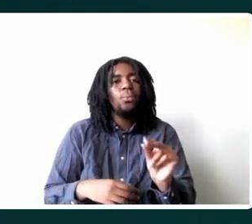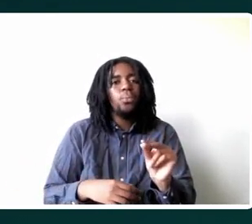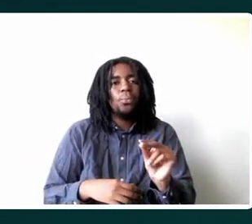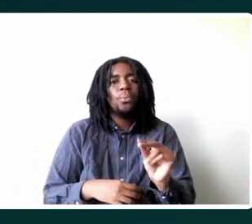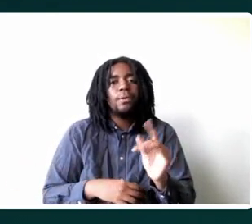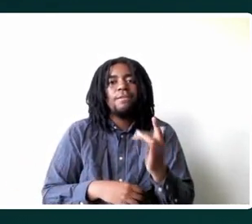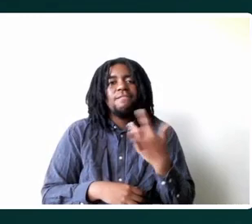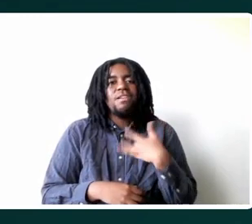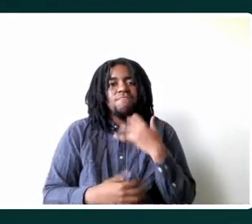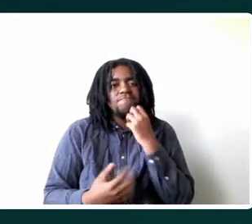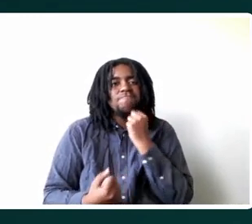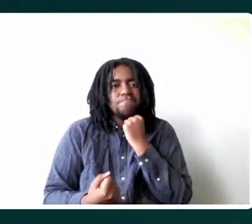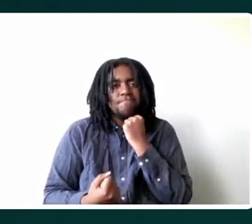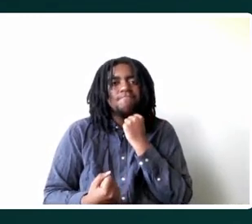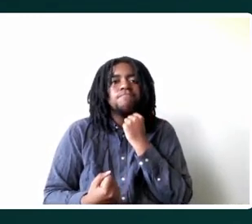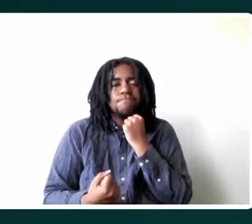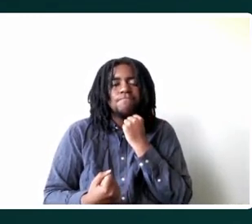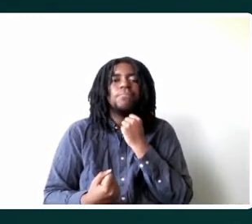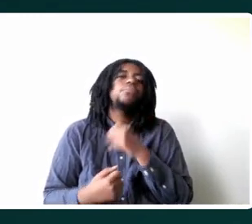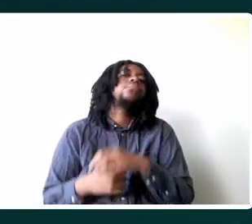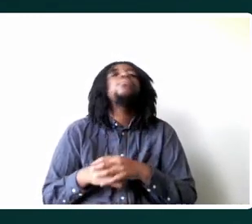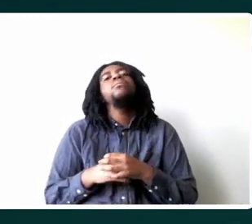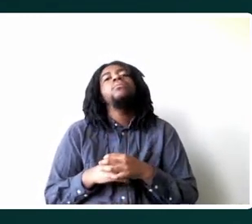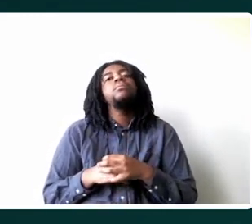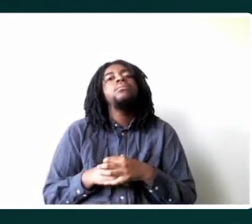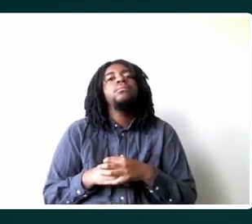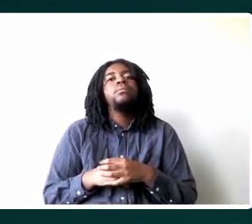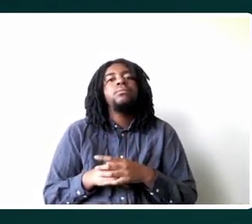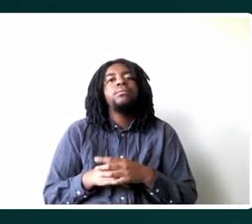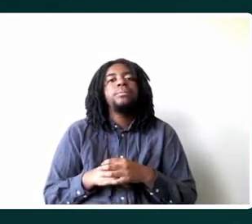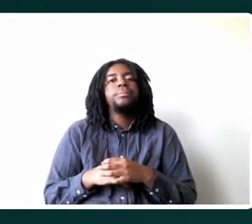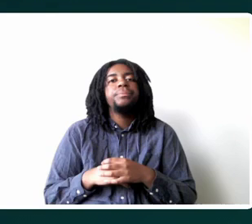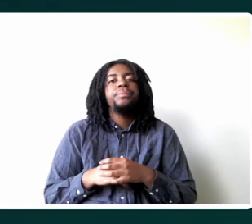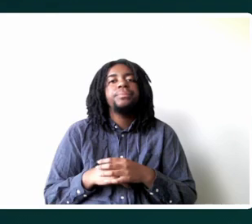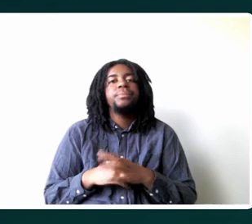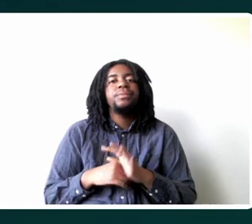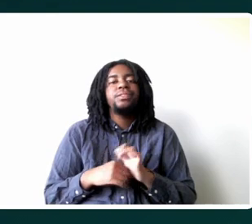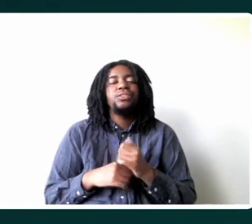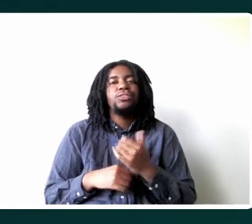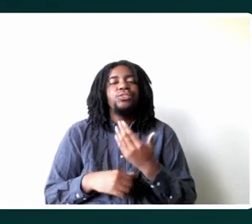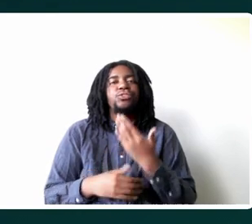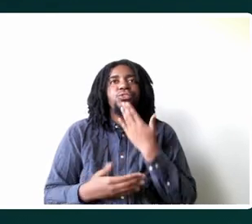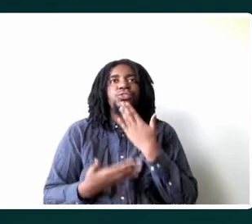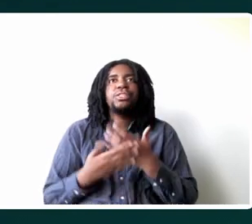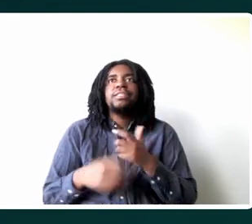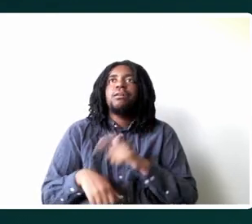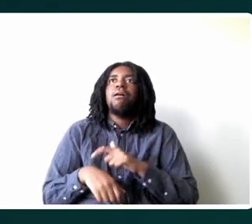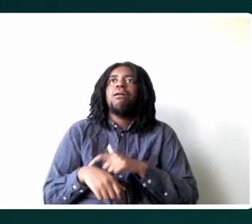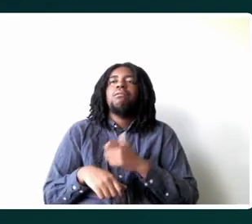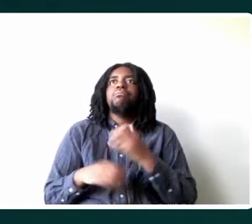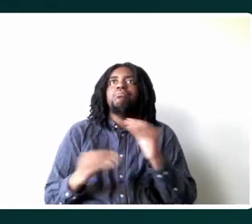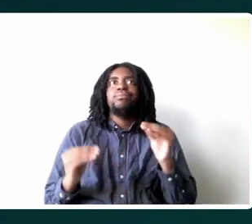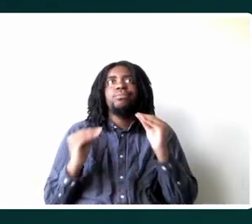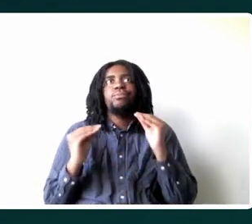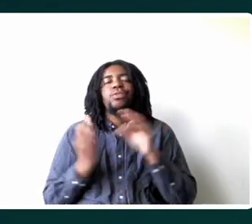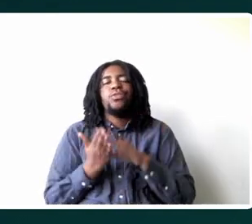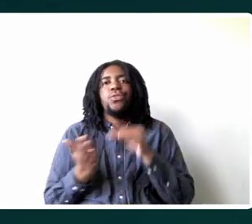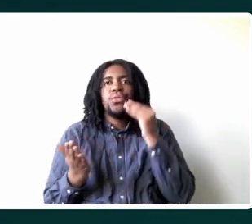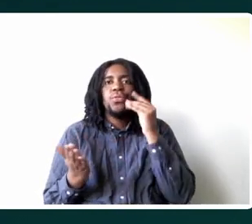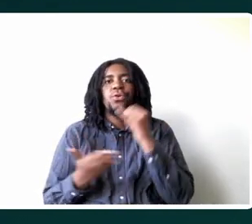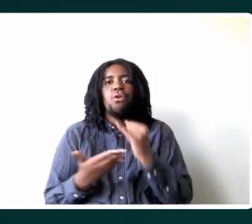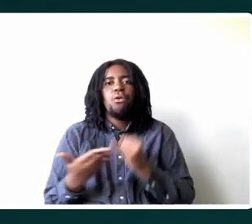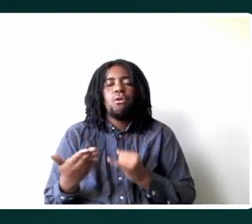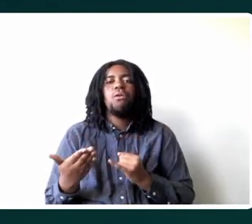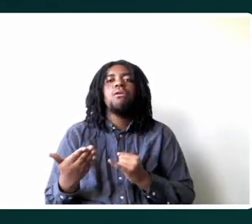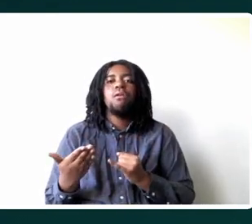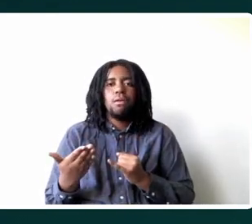that was a good time to be educated in art. Very good time. And I've taught in a lot of places.